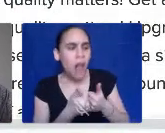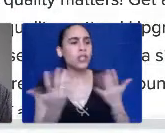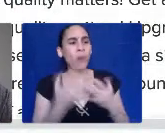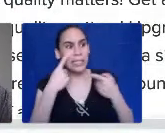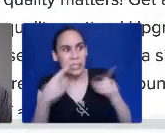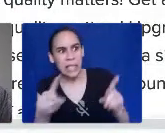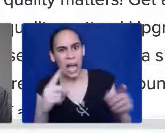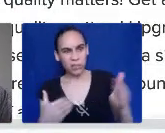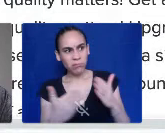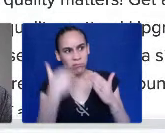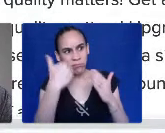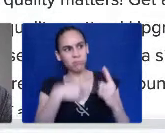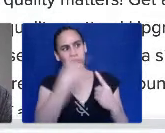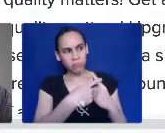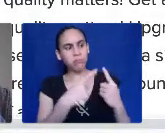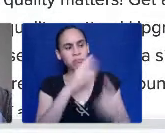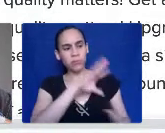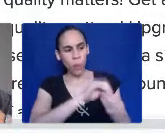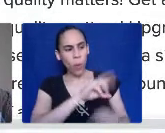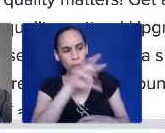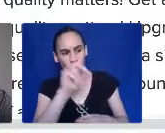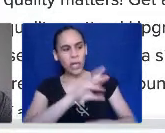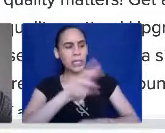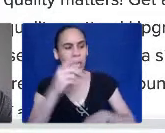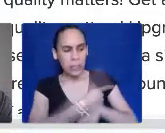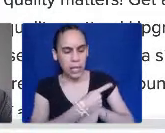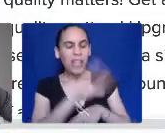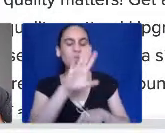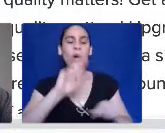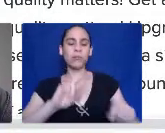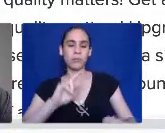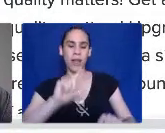where are the main problems that you're having right flip the narrative you are there to help you